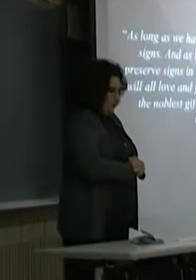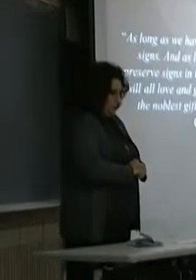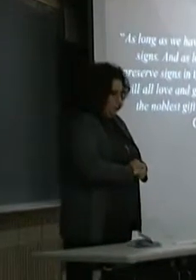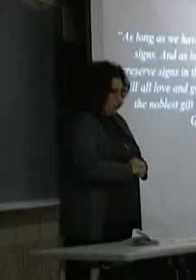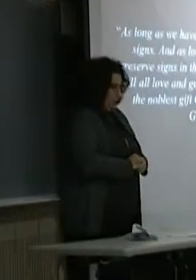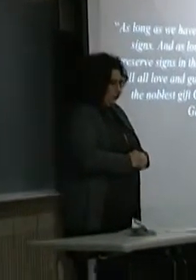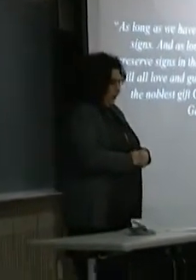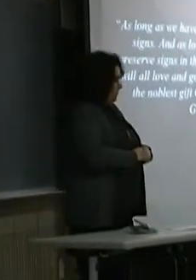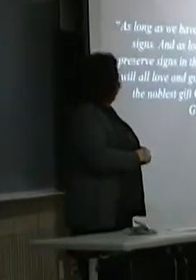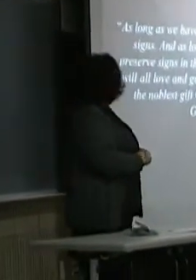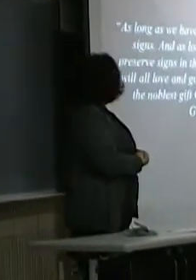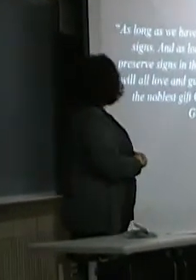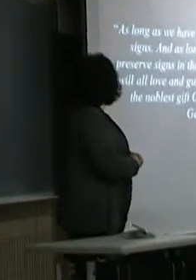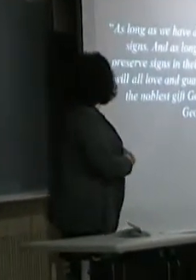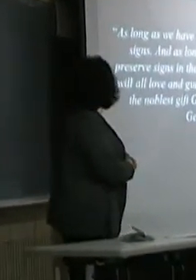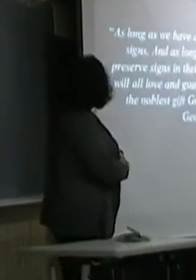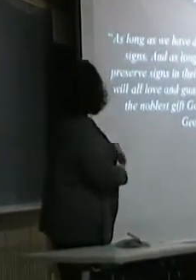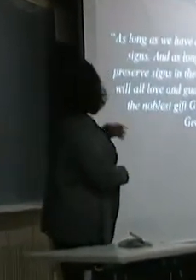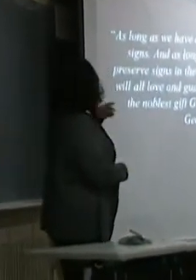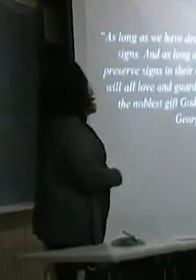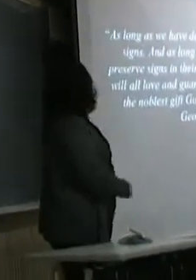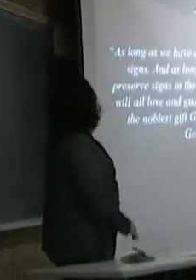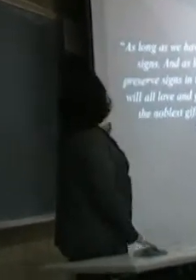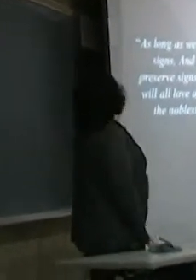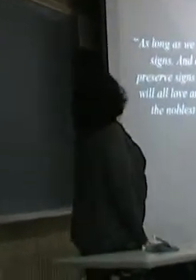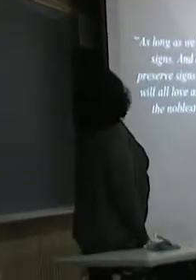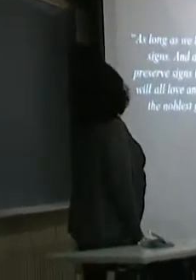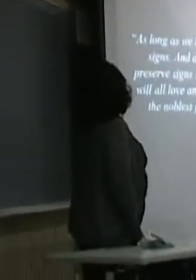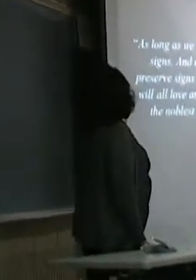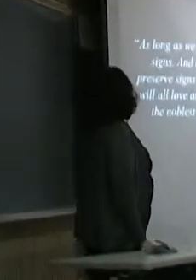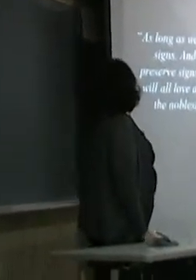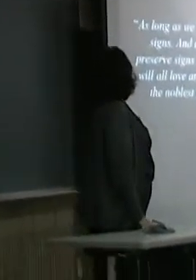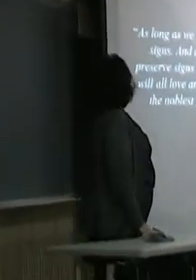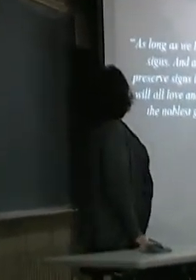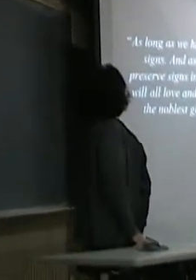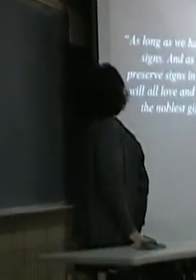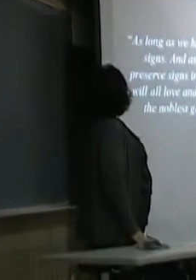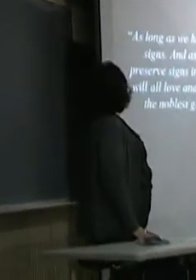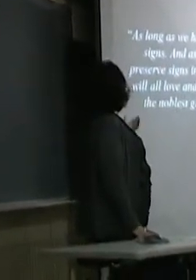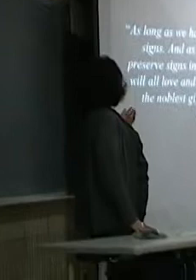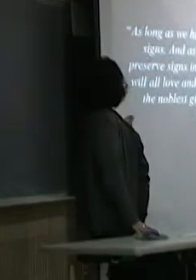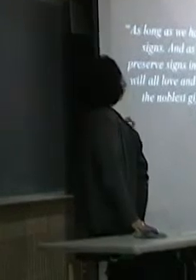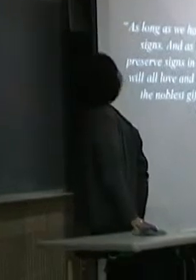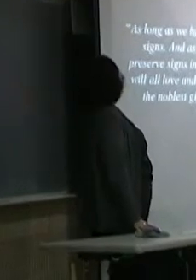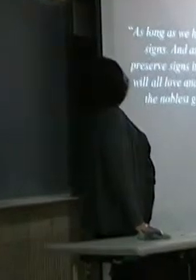pertaining to the importance of these films which states, "As long as we have Deaf people on earth, we will have signs.